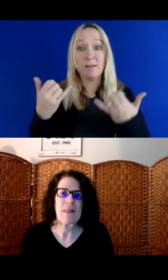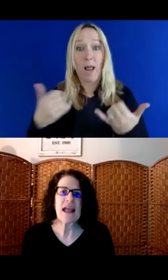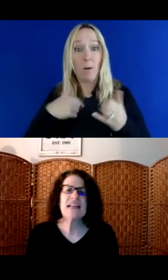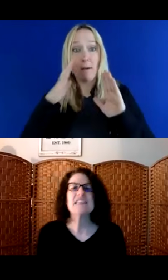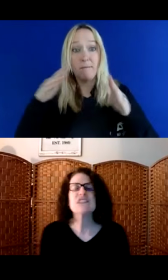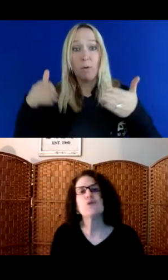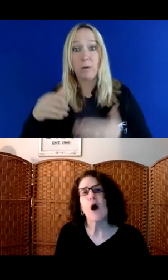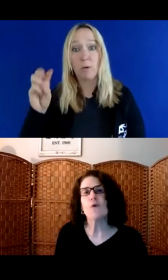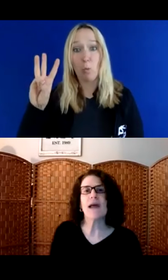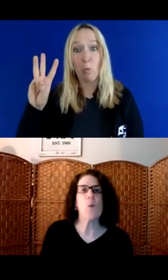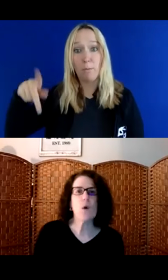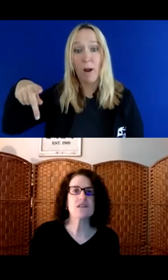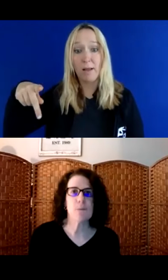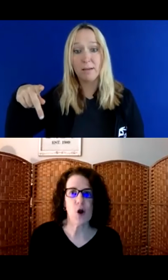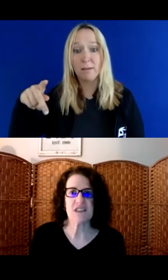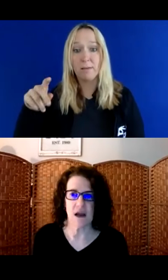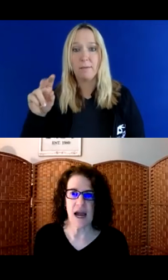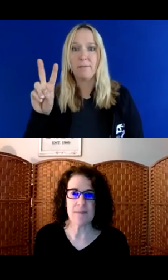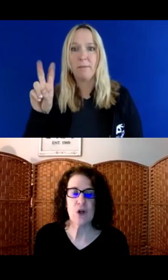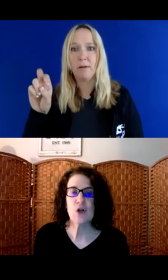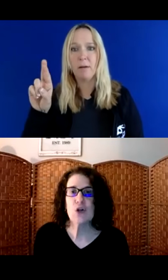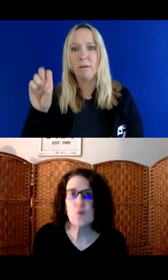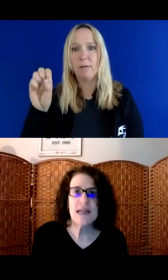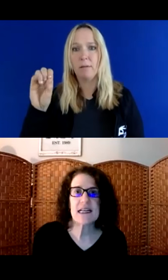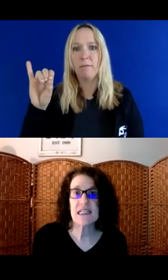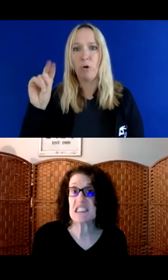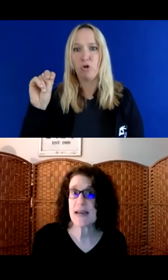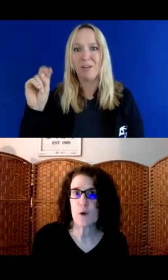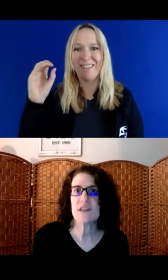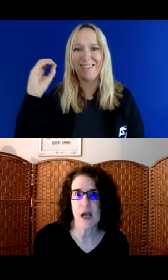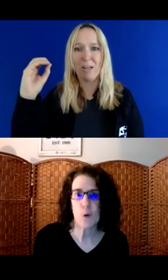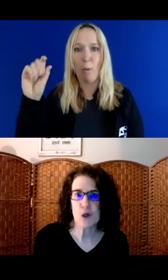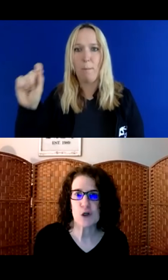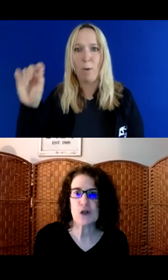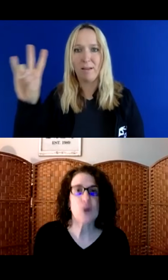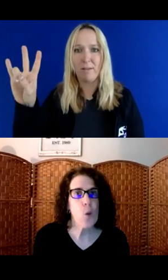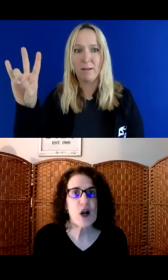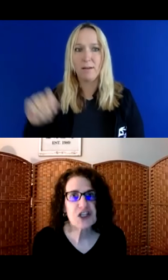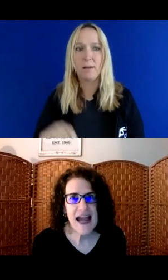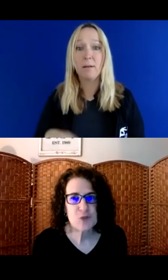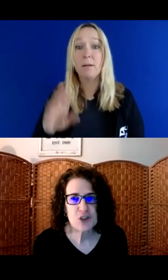Did you know that once upon a time you needed a secret decoder to watch captions.